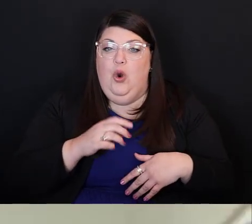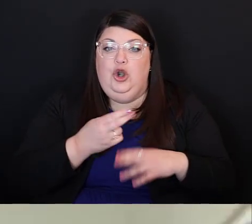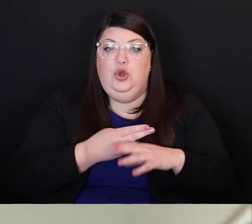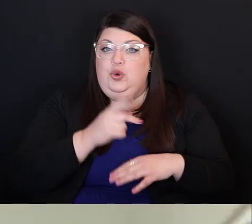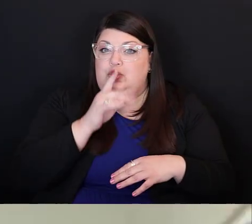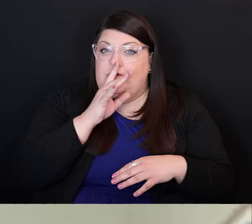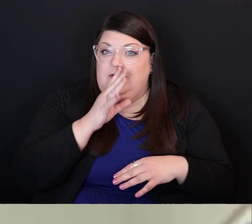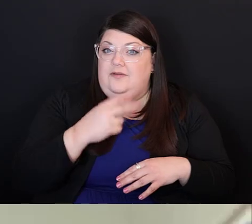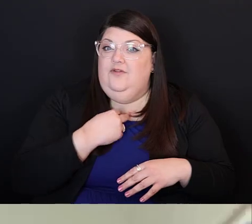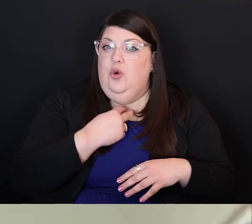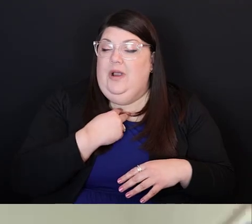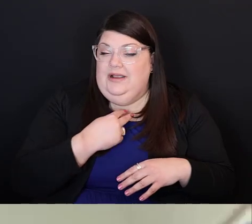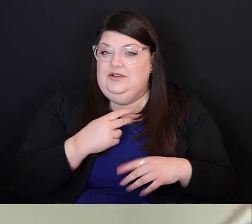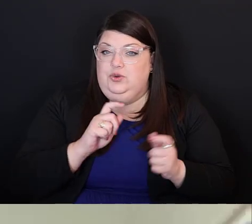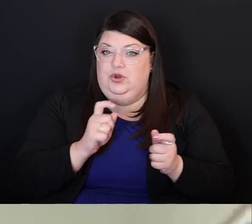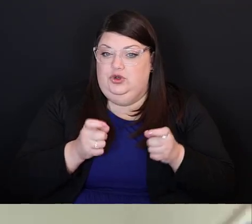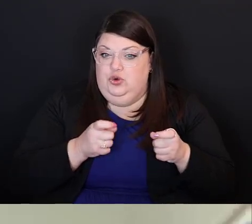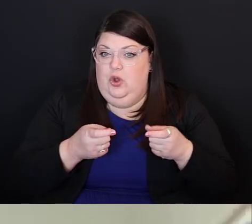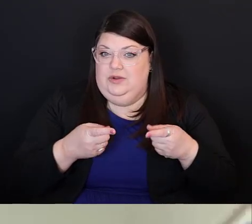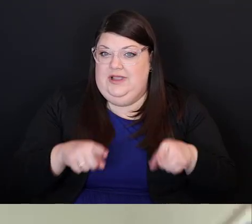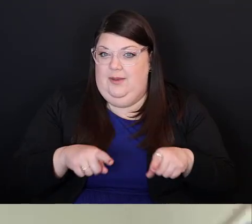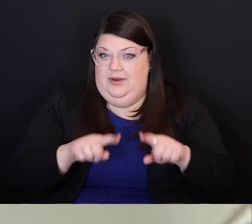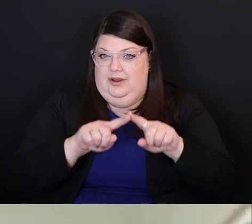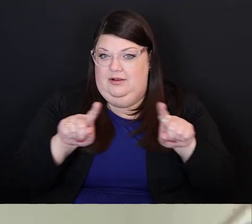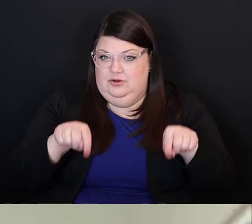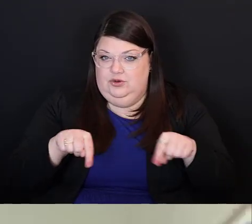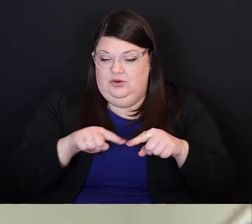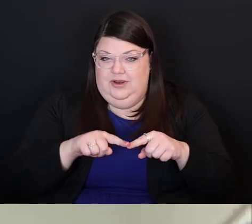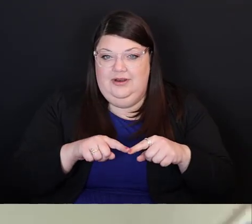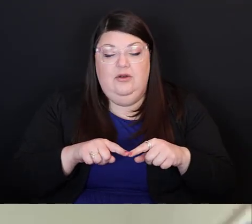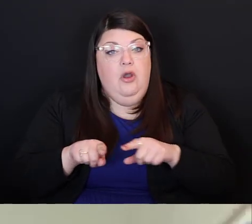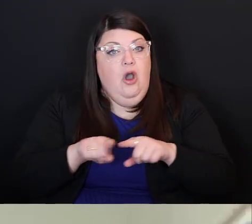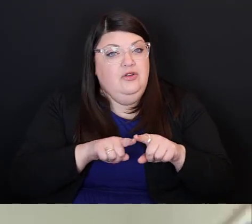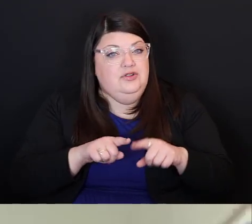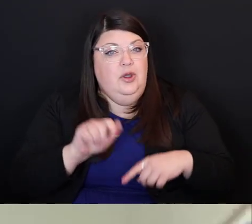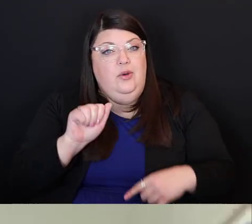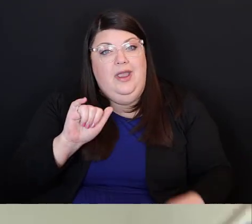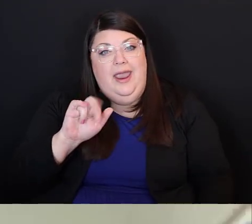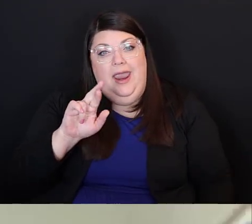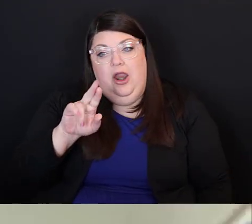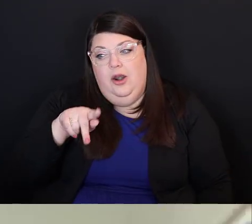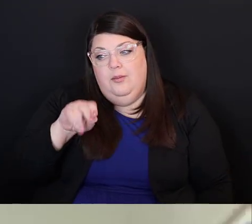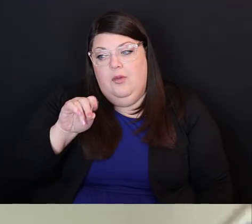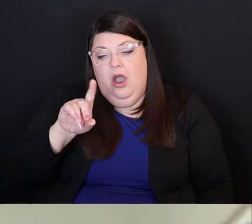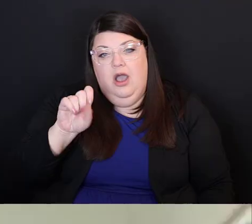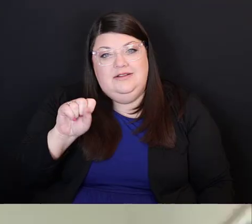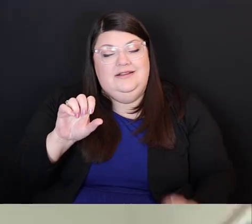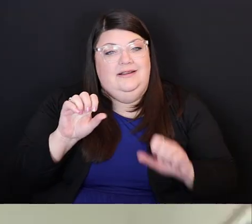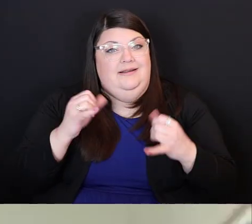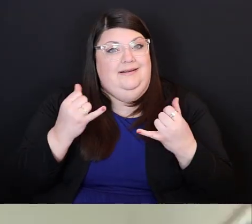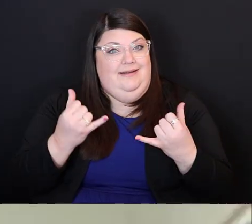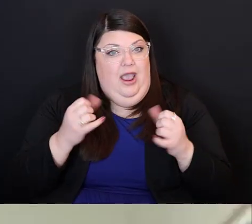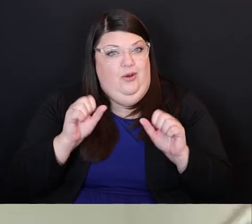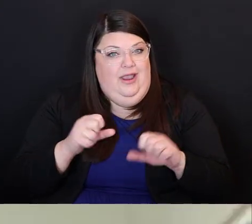A nice example outside of smart home would be Airpods using them as hearing aids. They now have FDA approval to function that way.